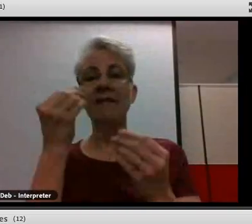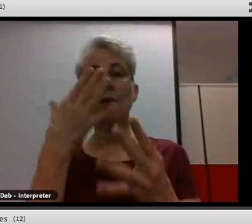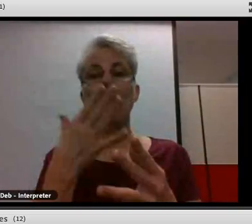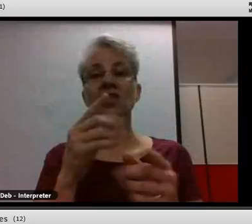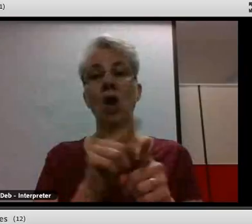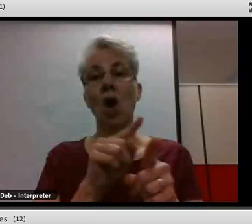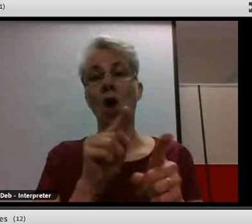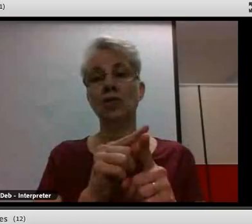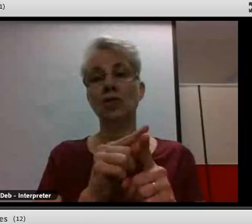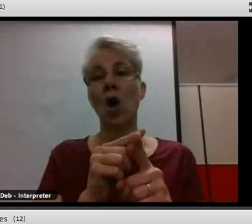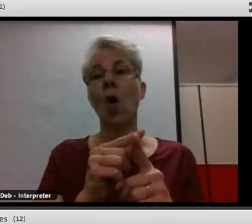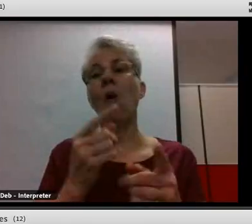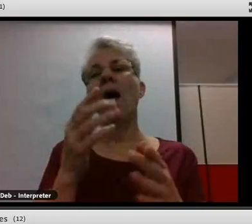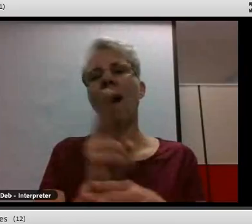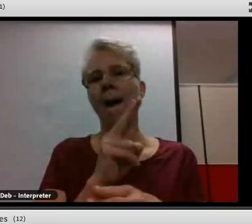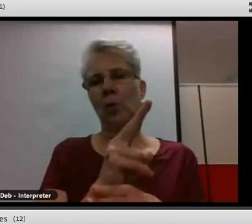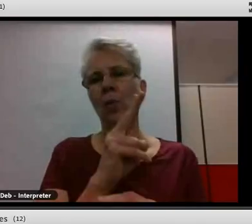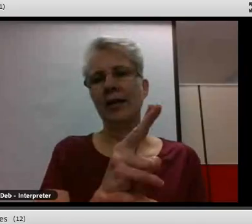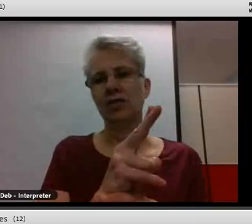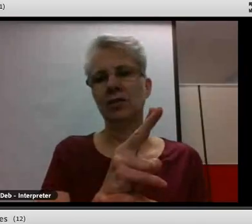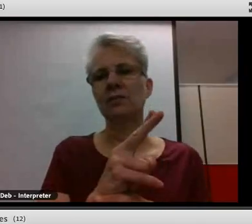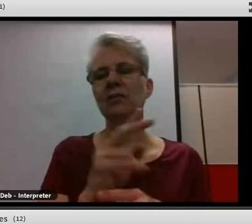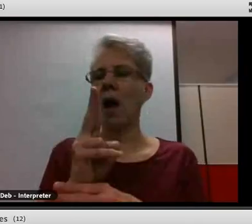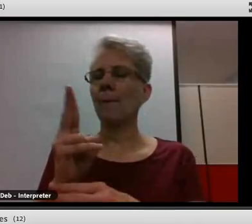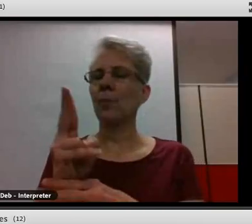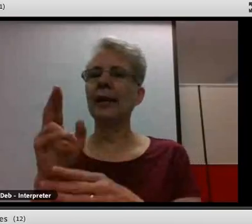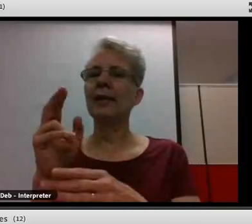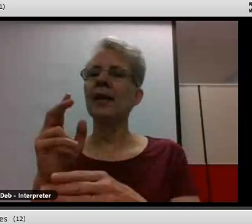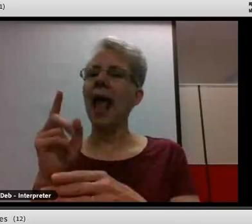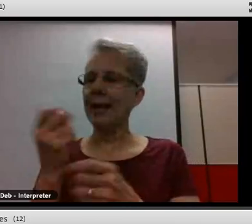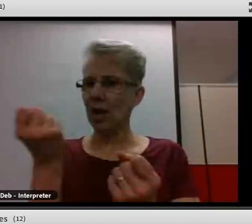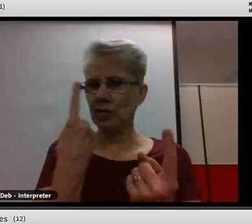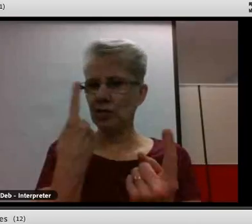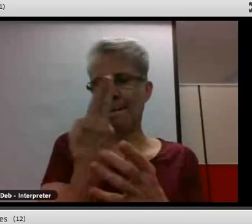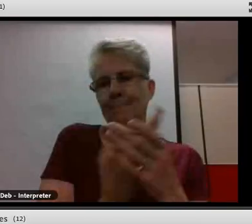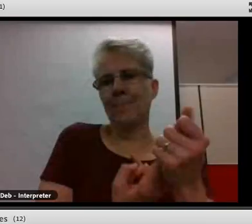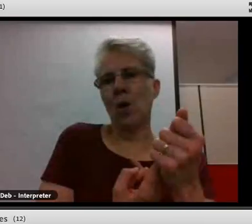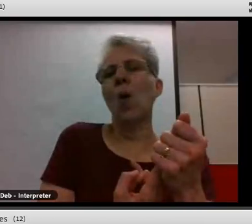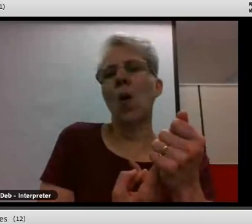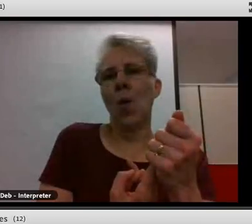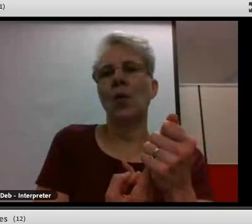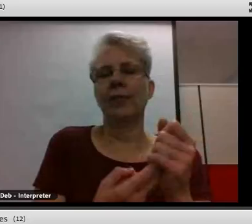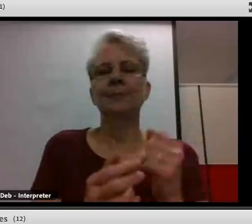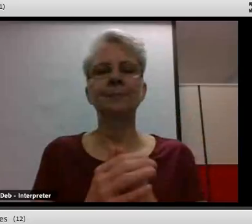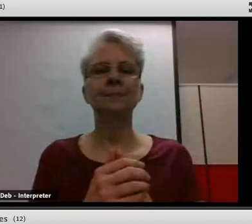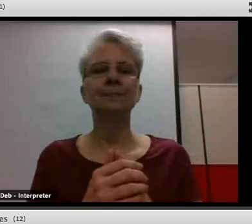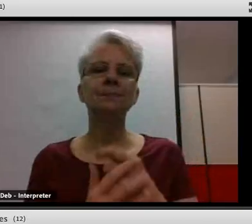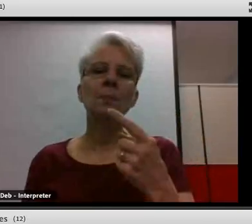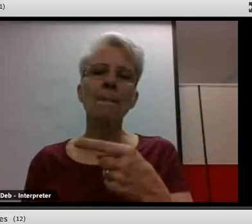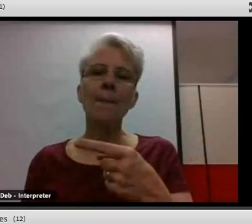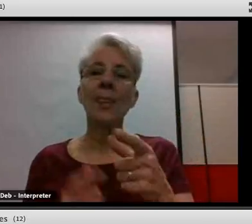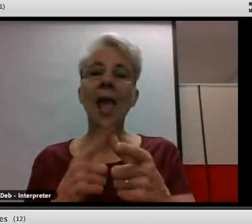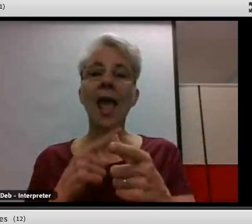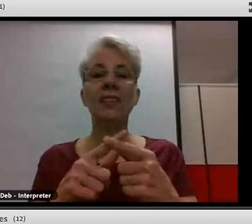And we'll talk a little bit about that, too. Again, the health literacy aspect of it, sometimes they do need that information,